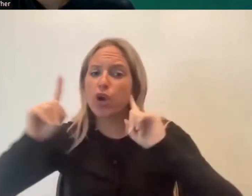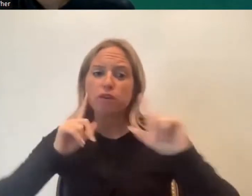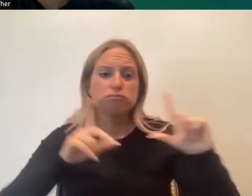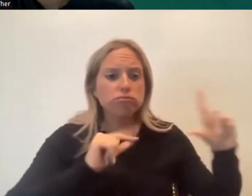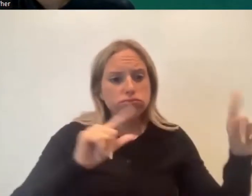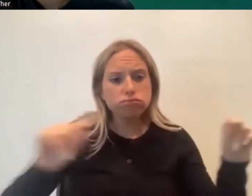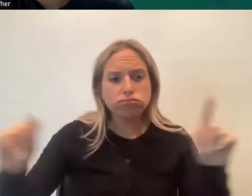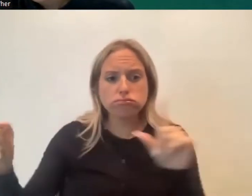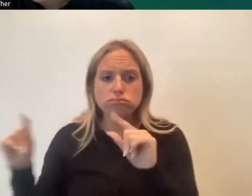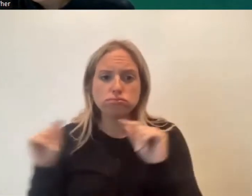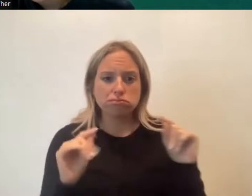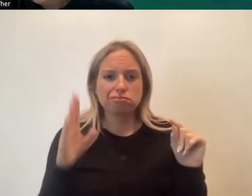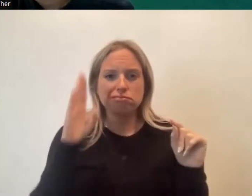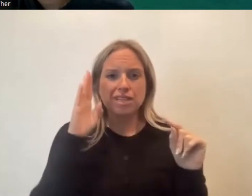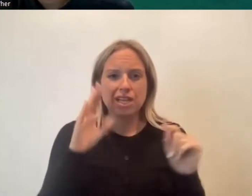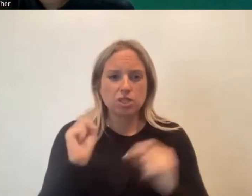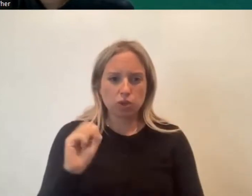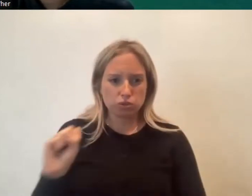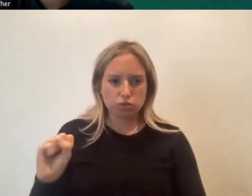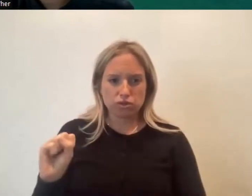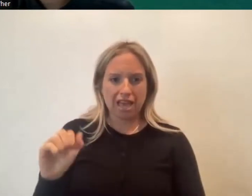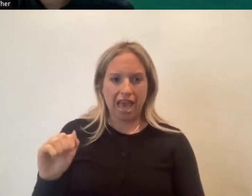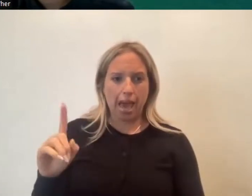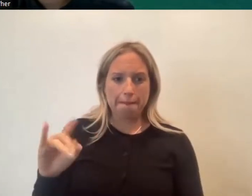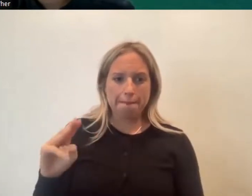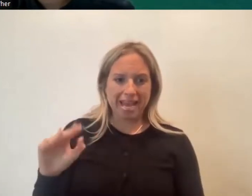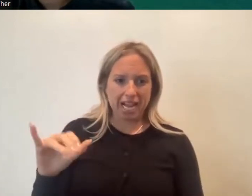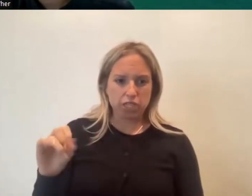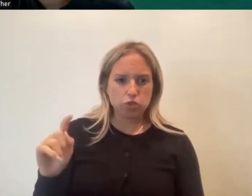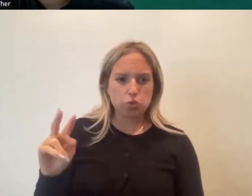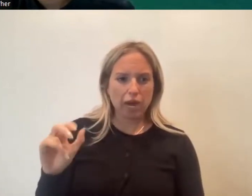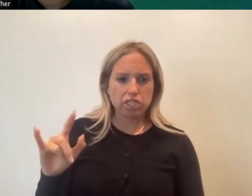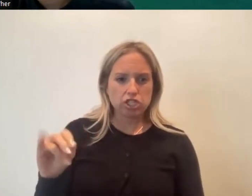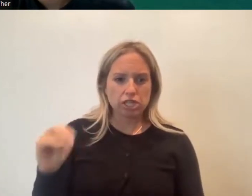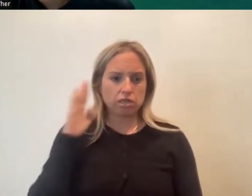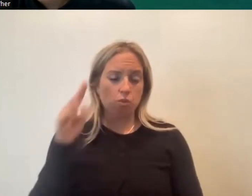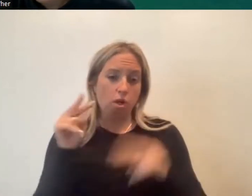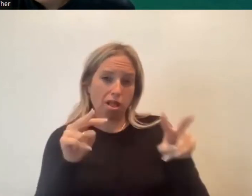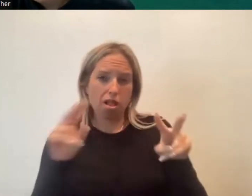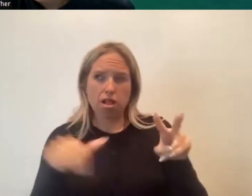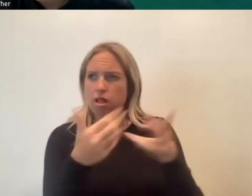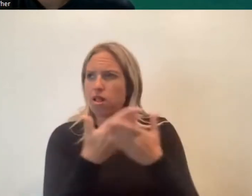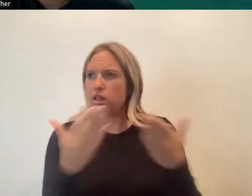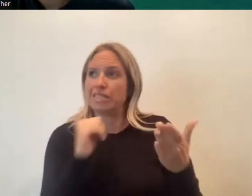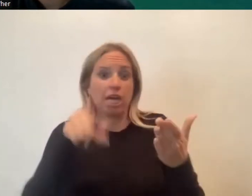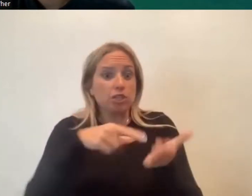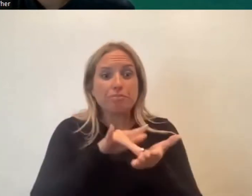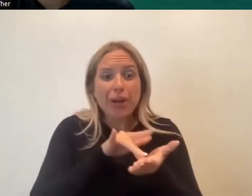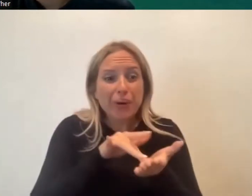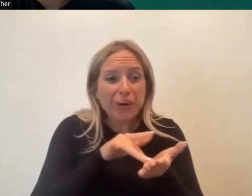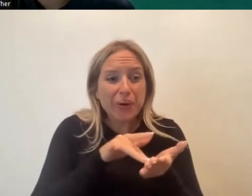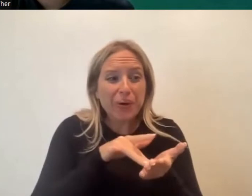will look at other things, not just medical conditions, when considering whether I am